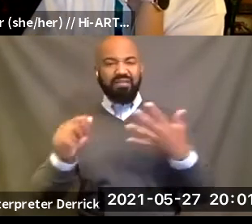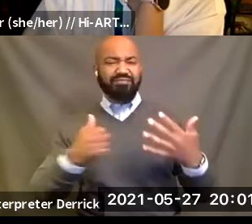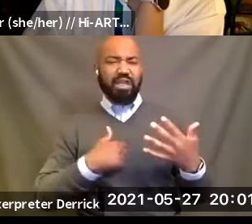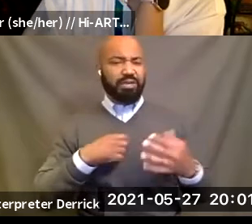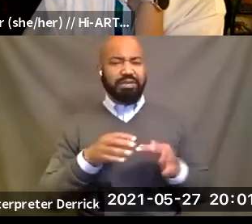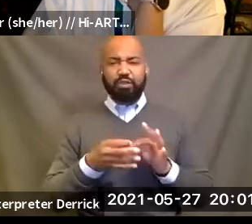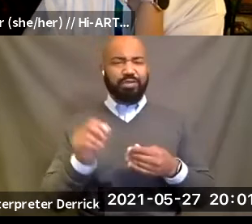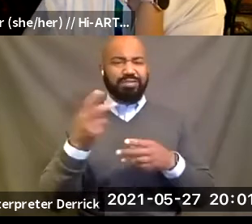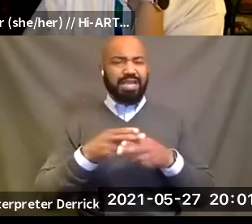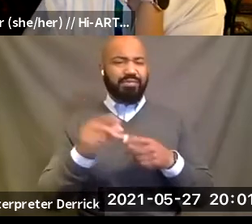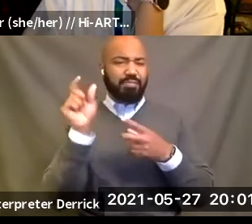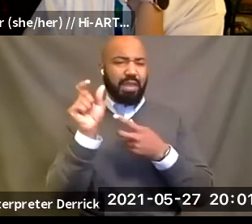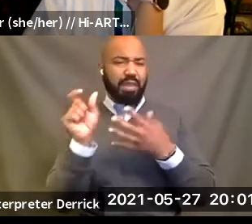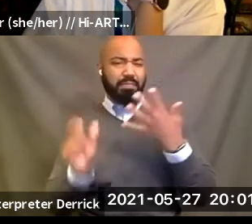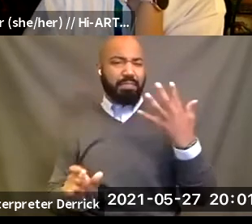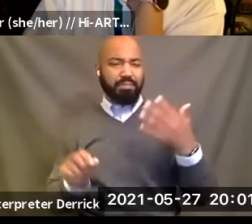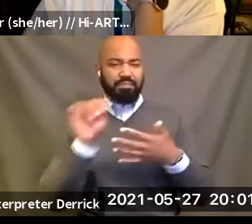Benjamin (they/them/elle): These folks have been in really.